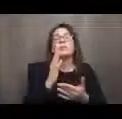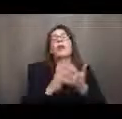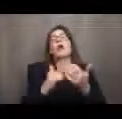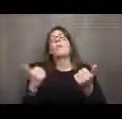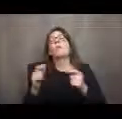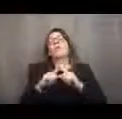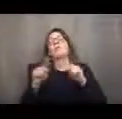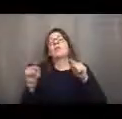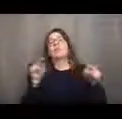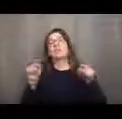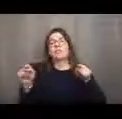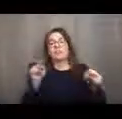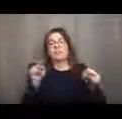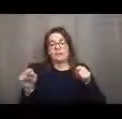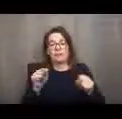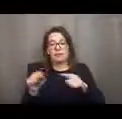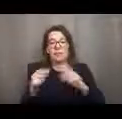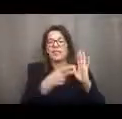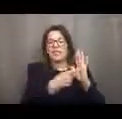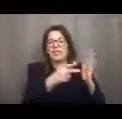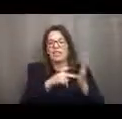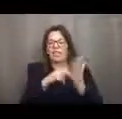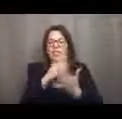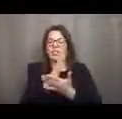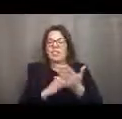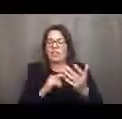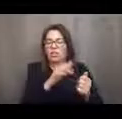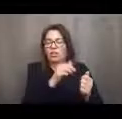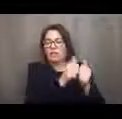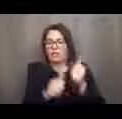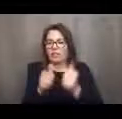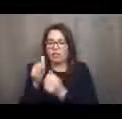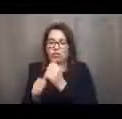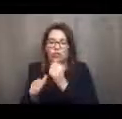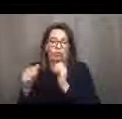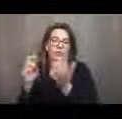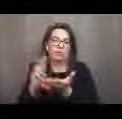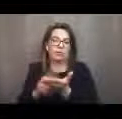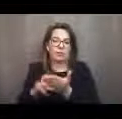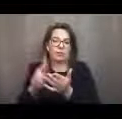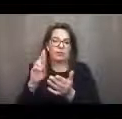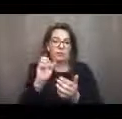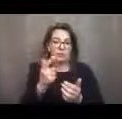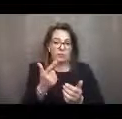in the definition section of the contract regs. I also wanted to point out to you